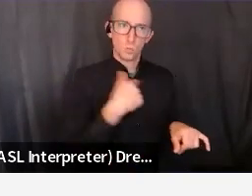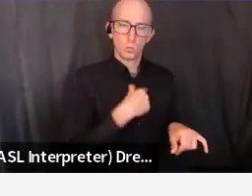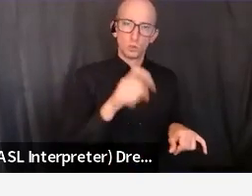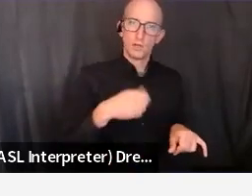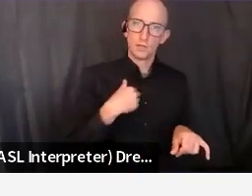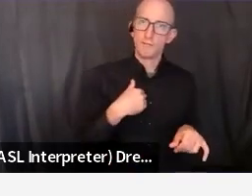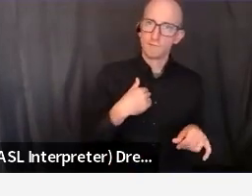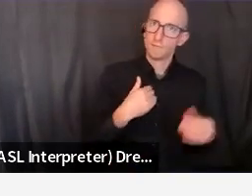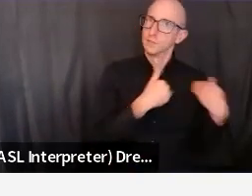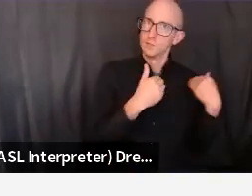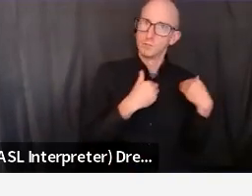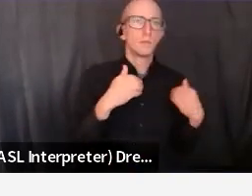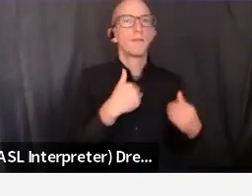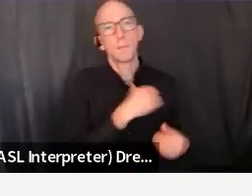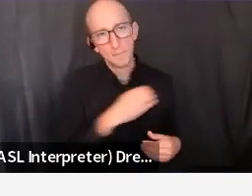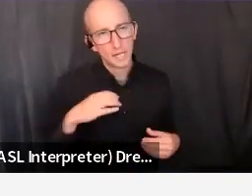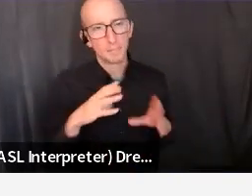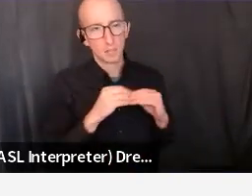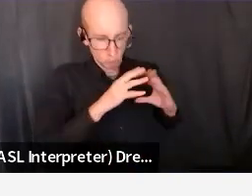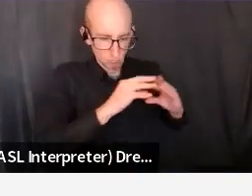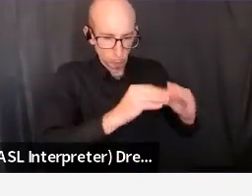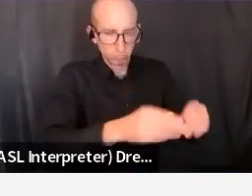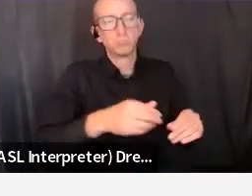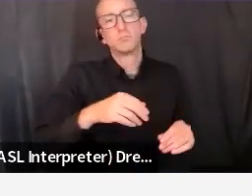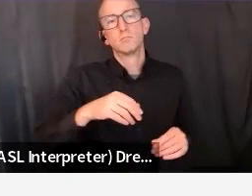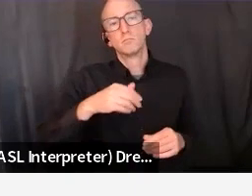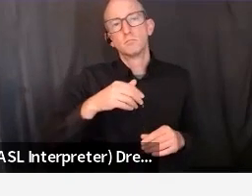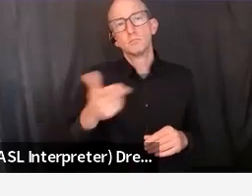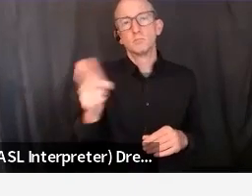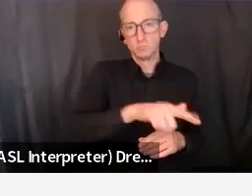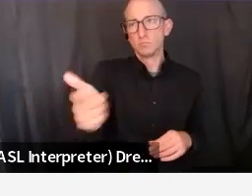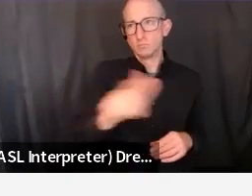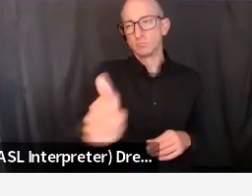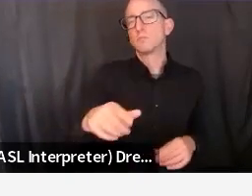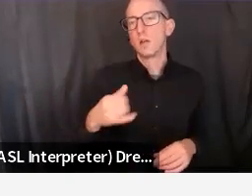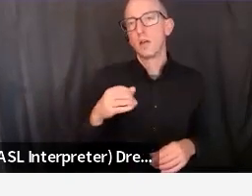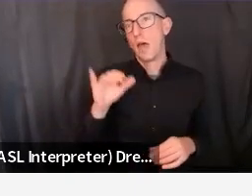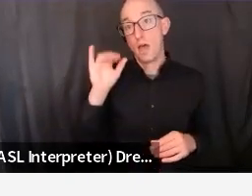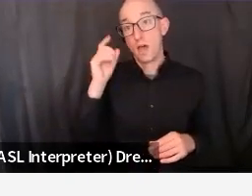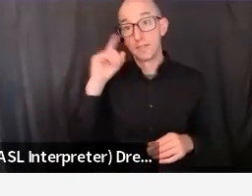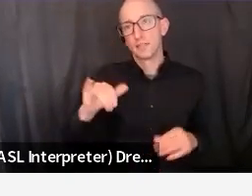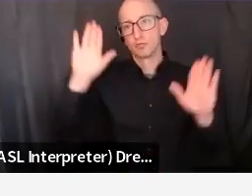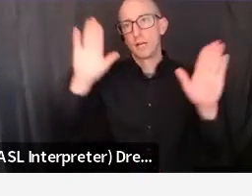Because the other objective we have is to, as Karl mentioned, also to ensure geographic diversity and